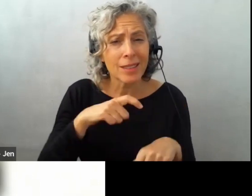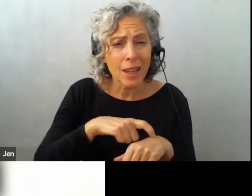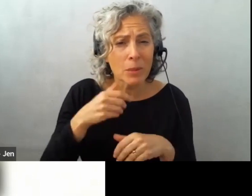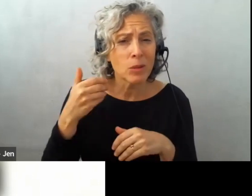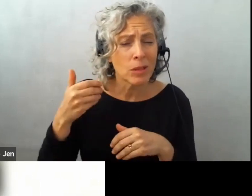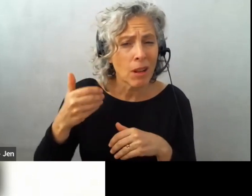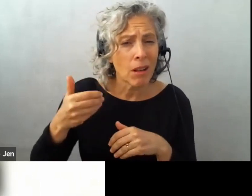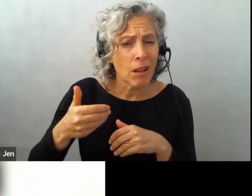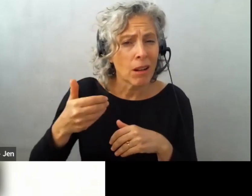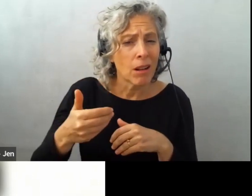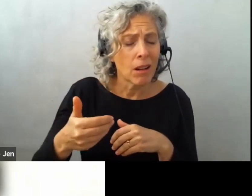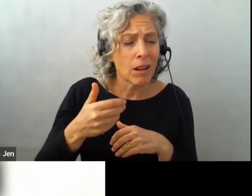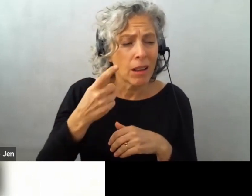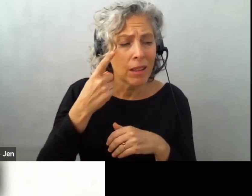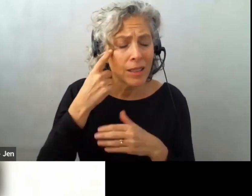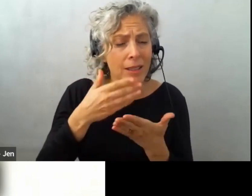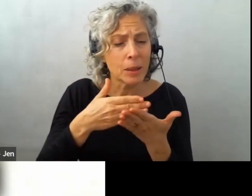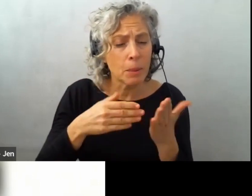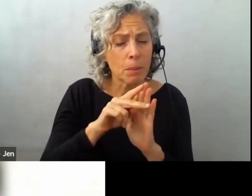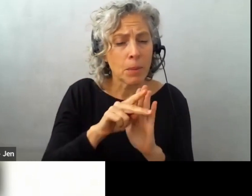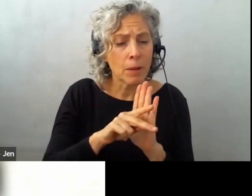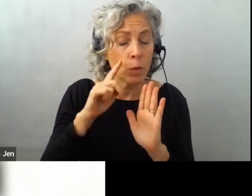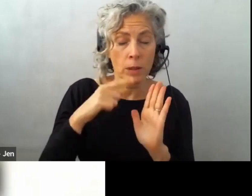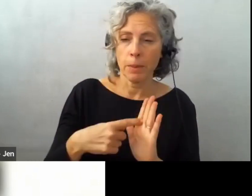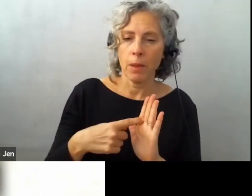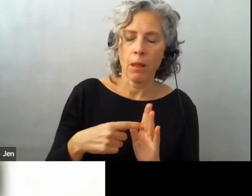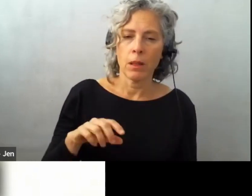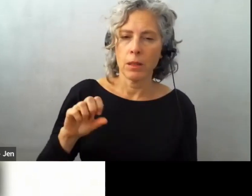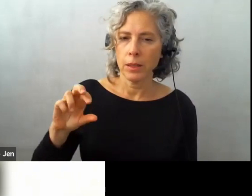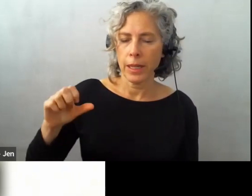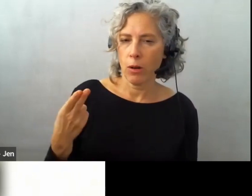I think that there there are some policies that for example, a Sarah also meant to telehealth